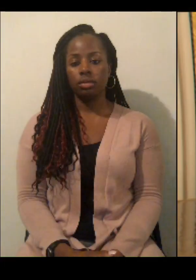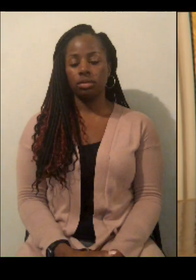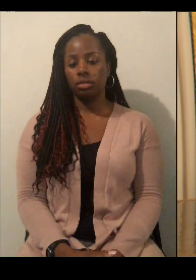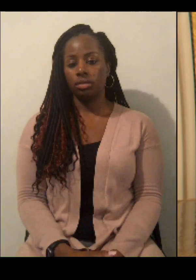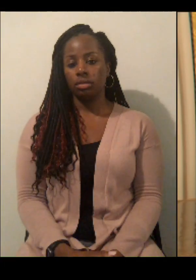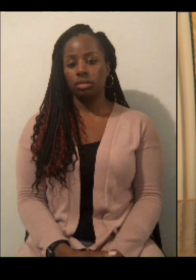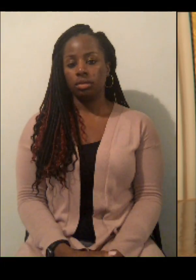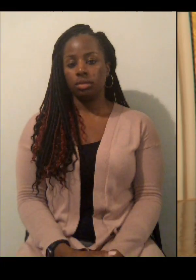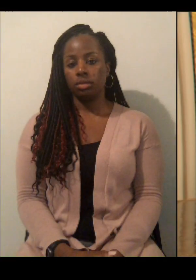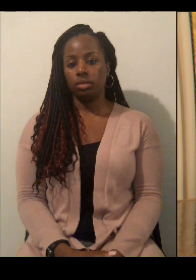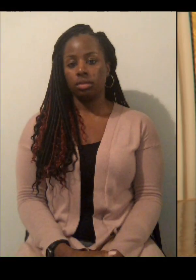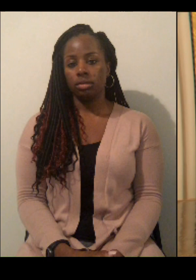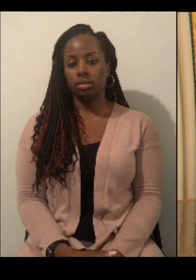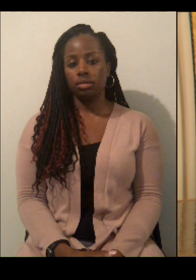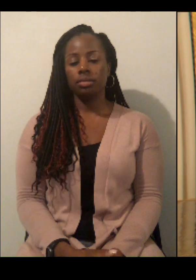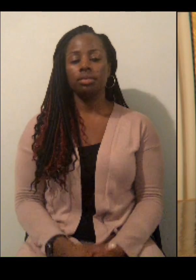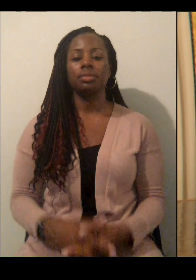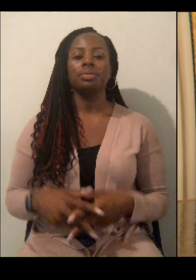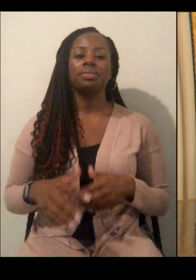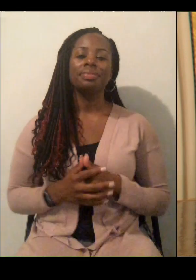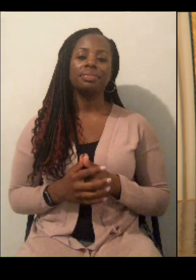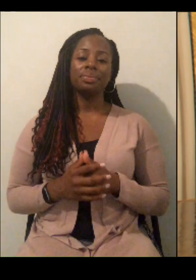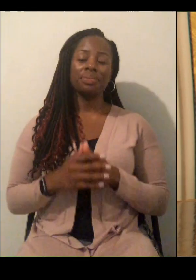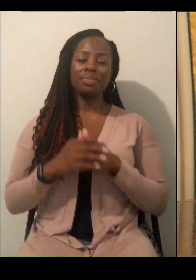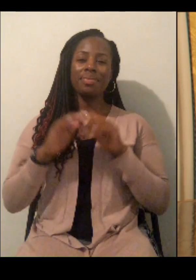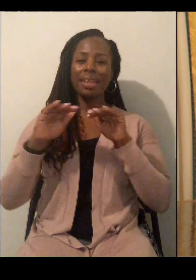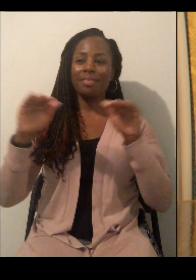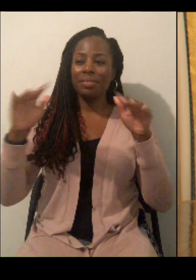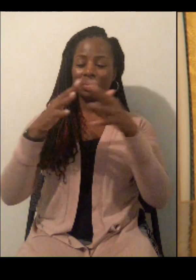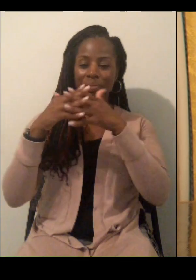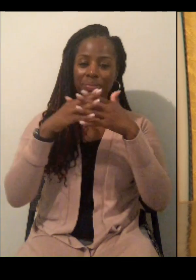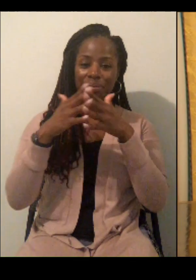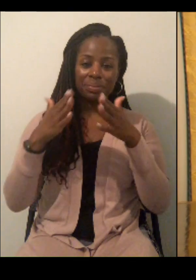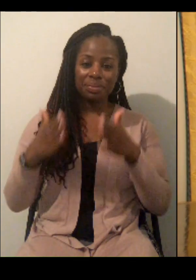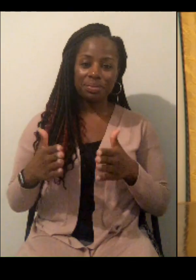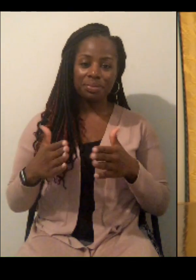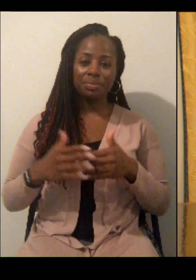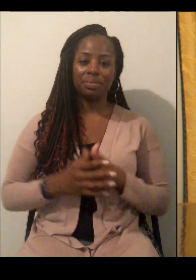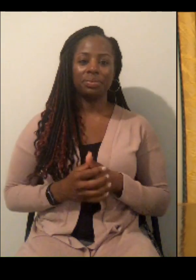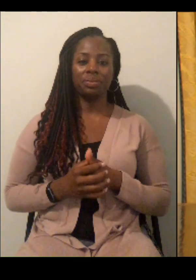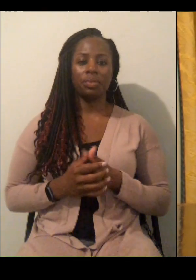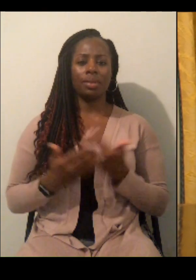my fellow Americans tonight I want to speak with you about our nation's